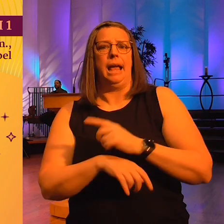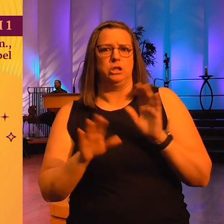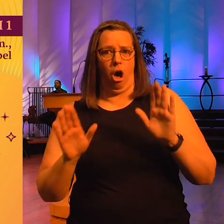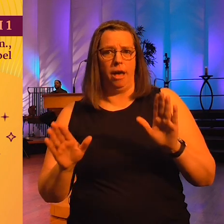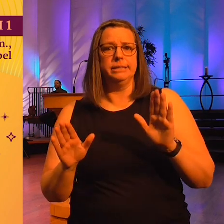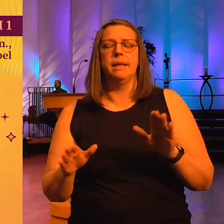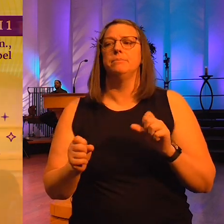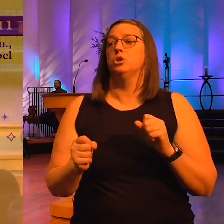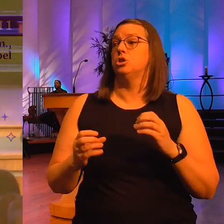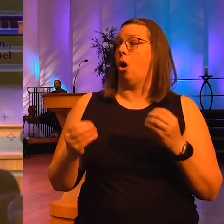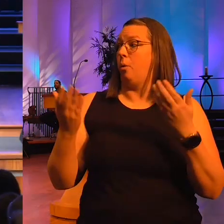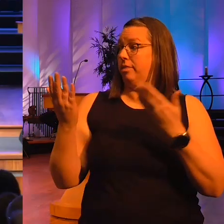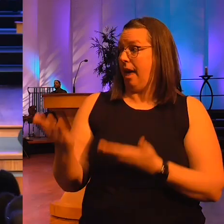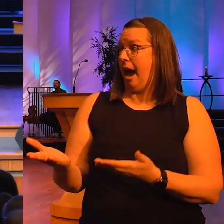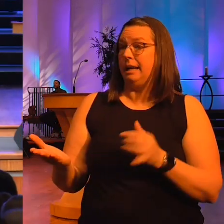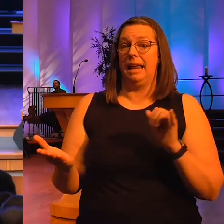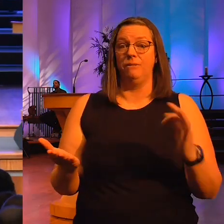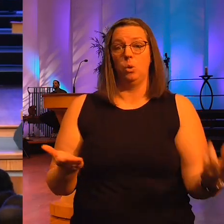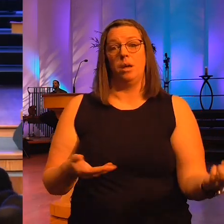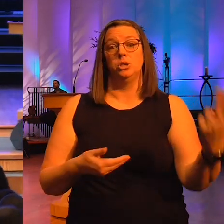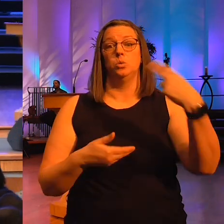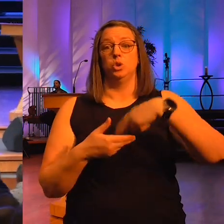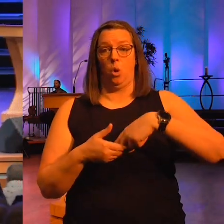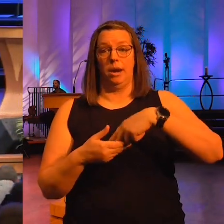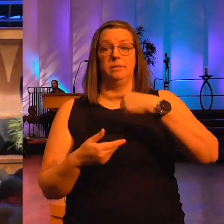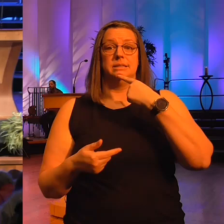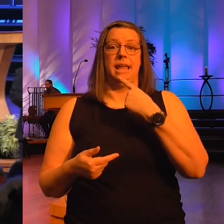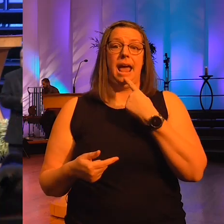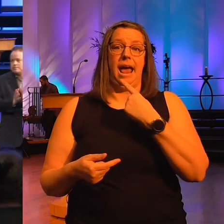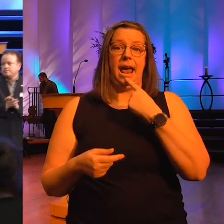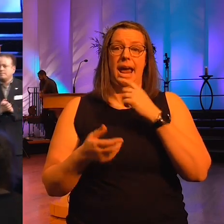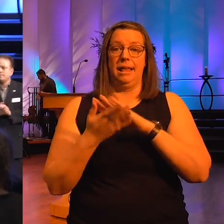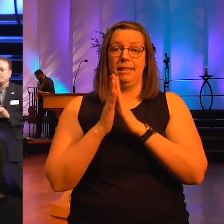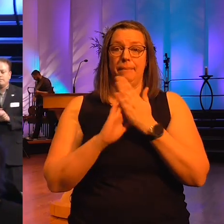you'd like to stand we'll say a benediction before we sing the peace song repeat after me something